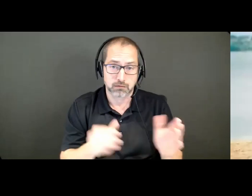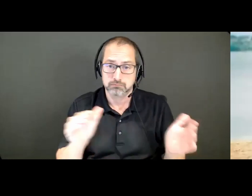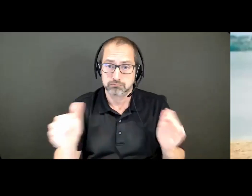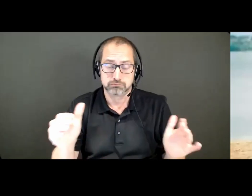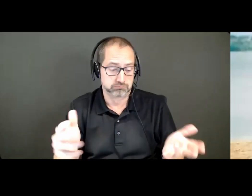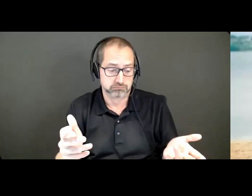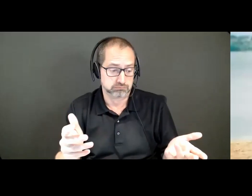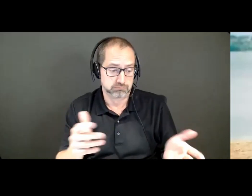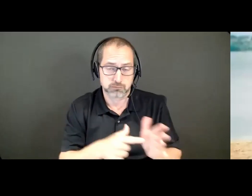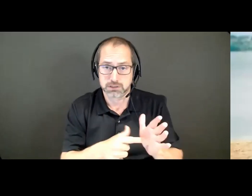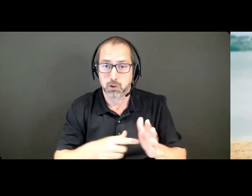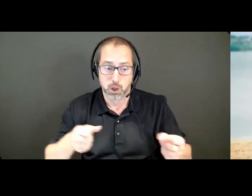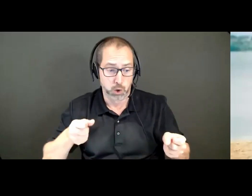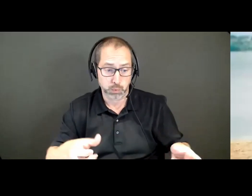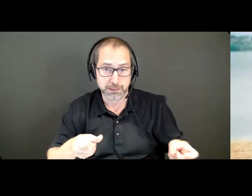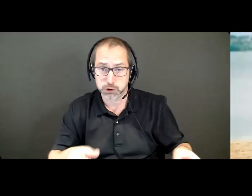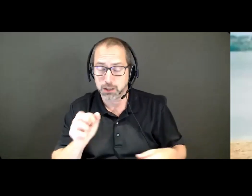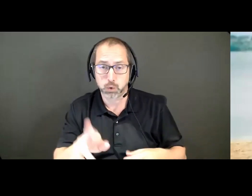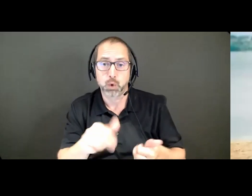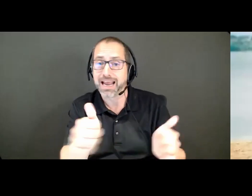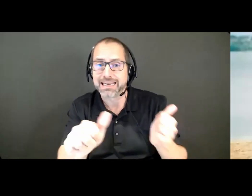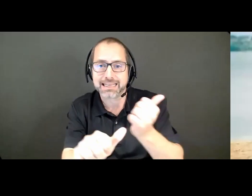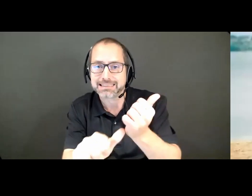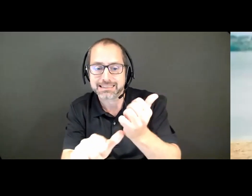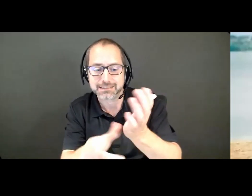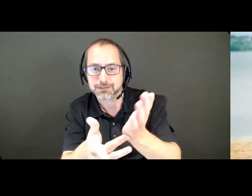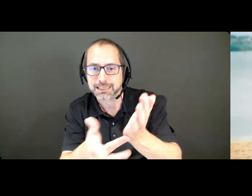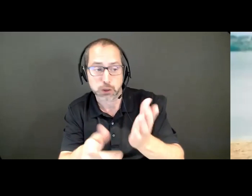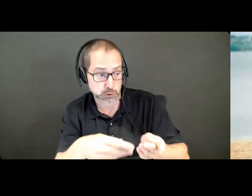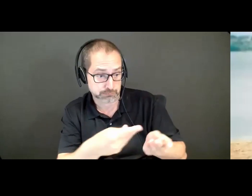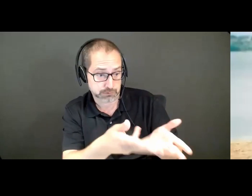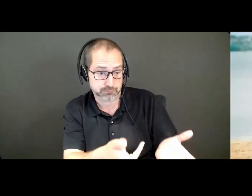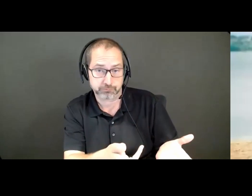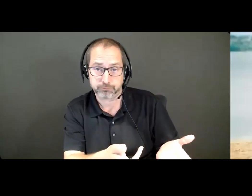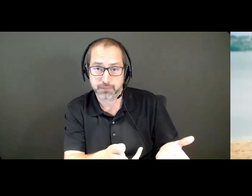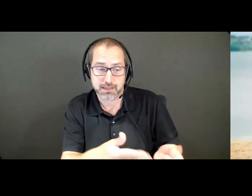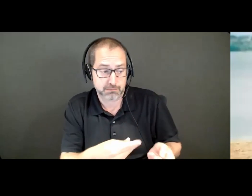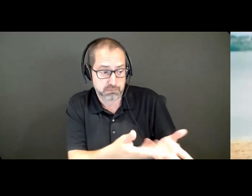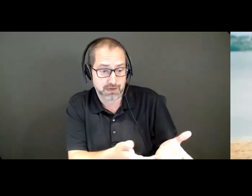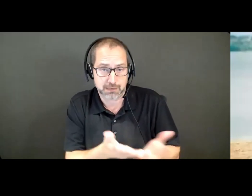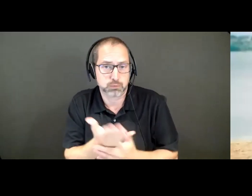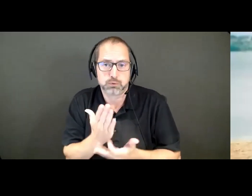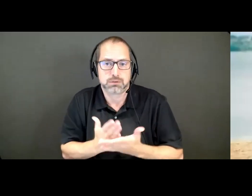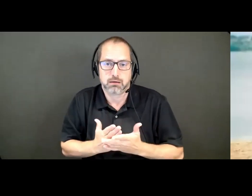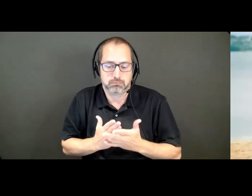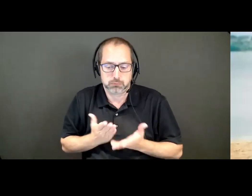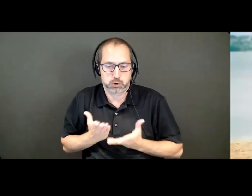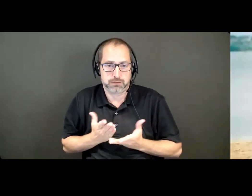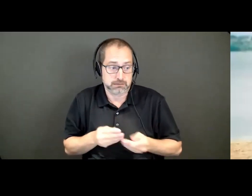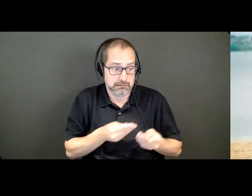or any kind of assistive technology provided through a service is beneficial or not. And